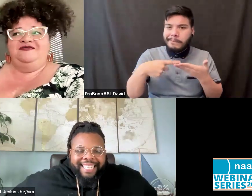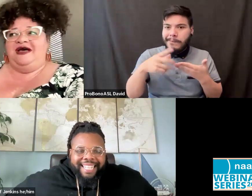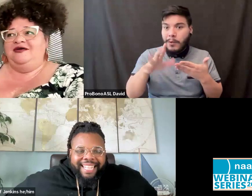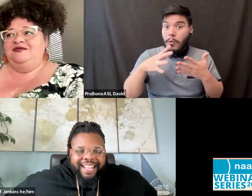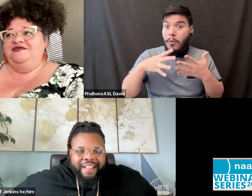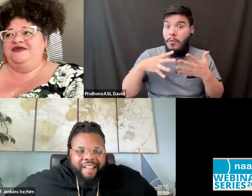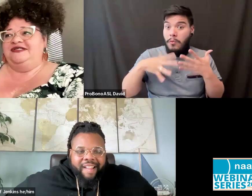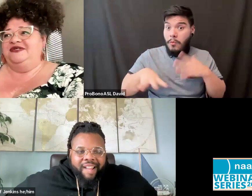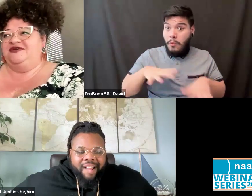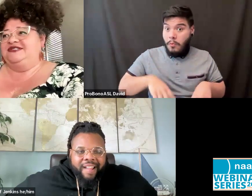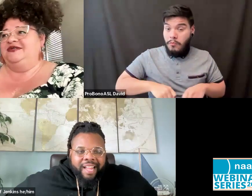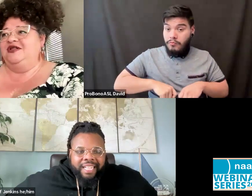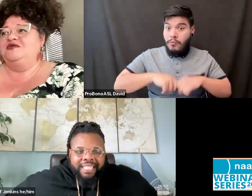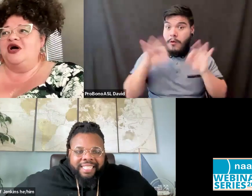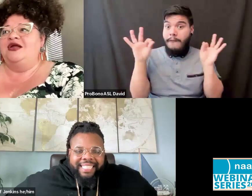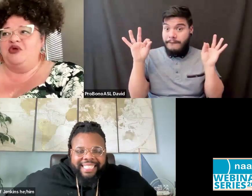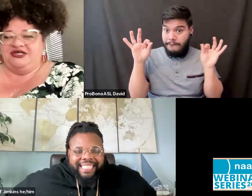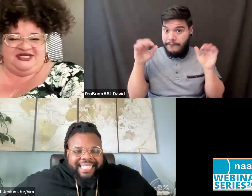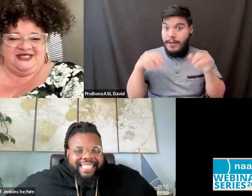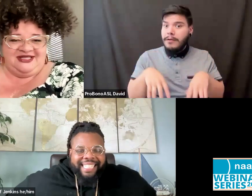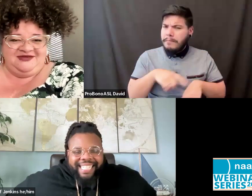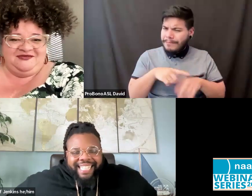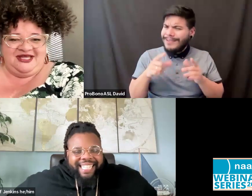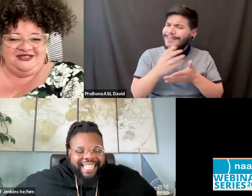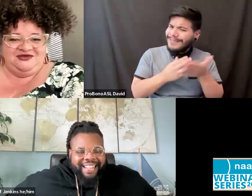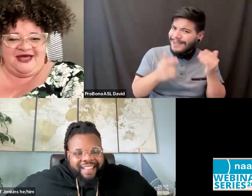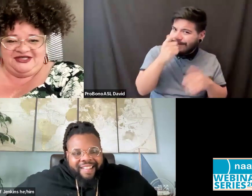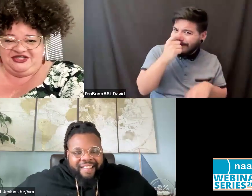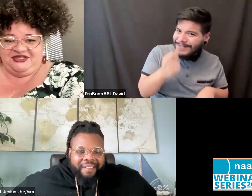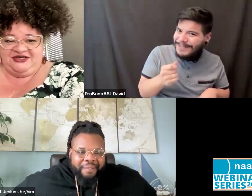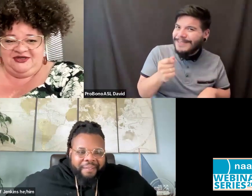Now. You've done some interesting clothes on projects lately related to fashion.